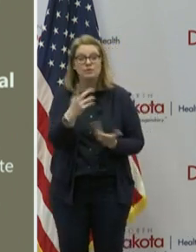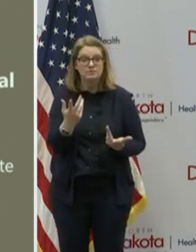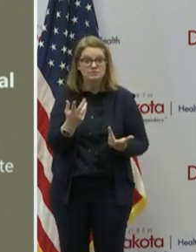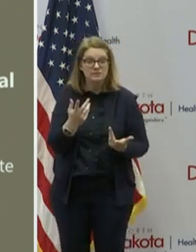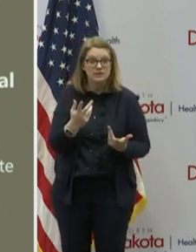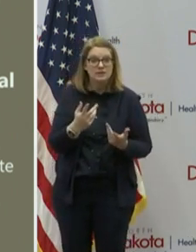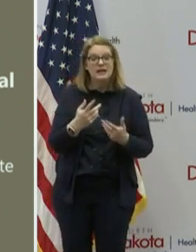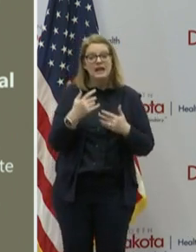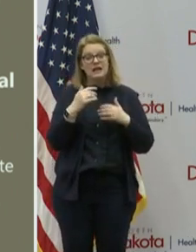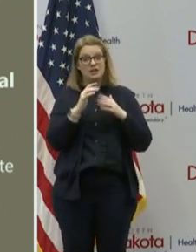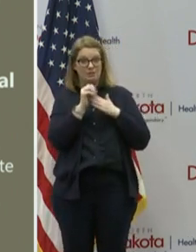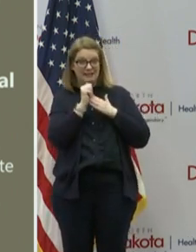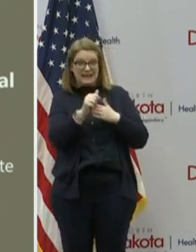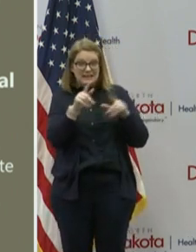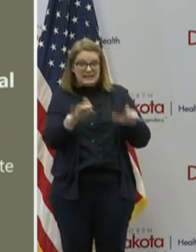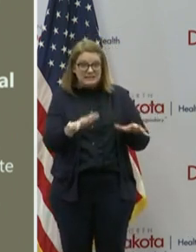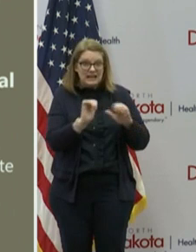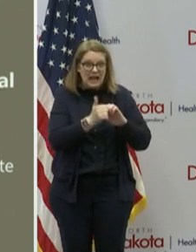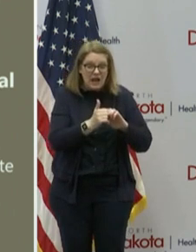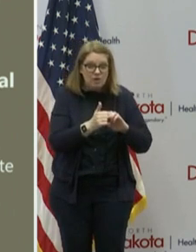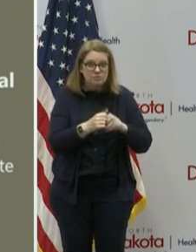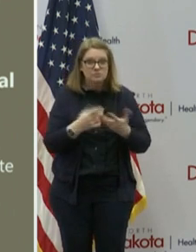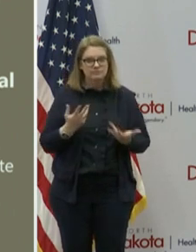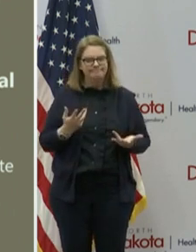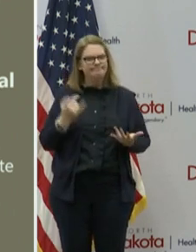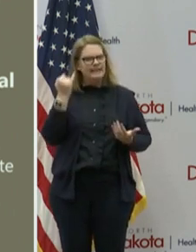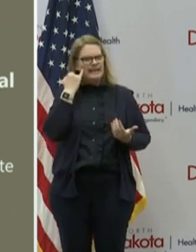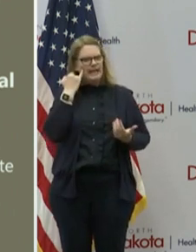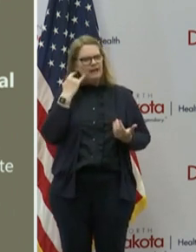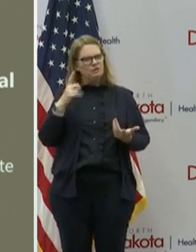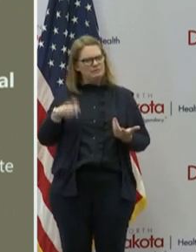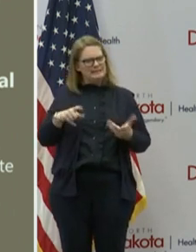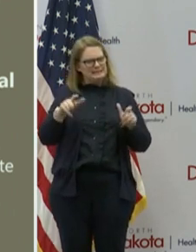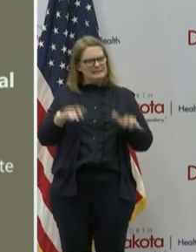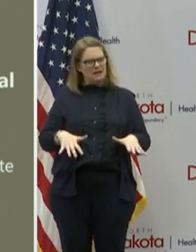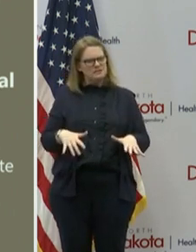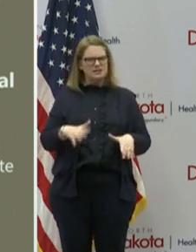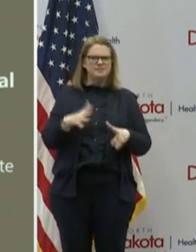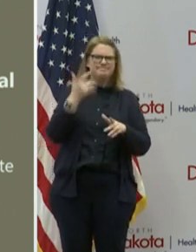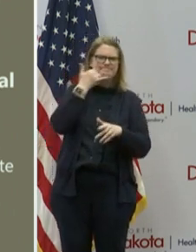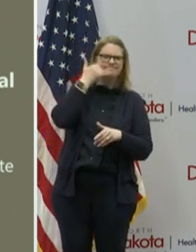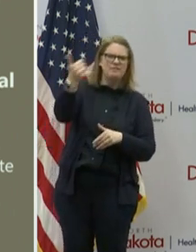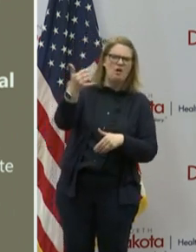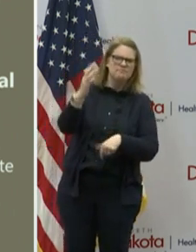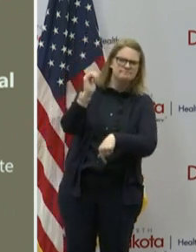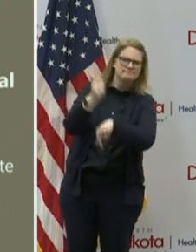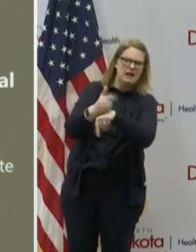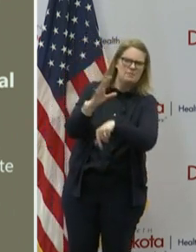THE CLOCK LITERALLY THREE SHIFTS A DAY AT THE STATE LAB OR YOU, THE CITIZENS, BECAUSE THE WAY WE